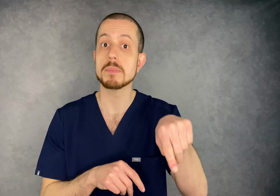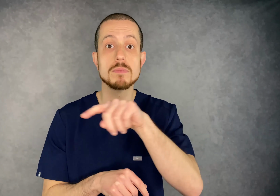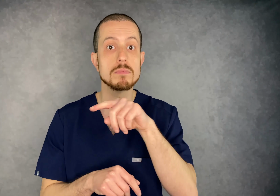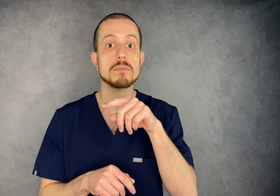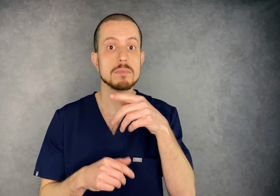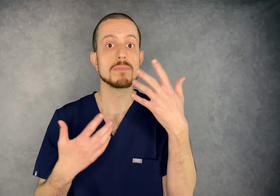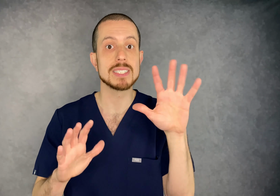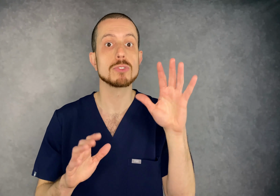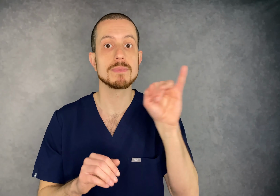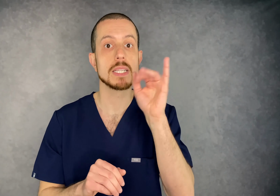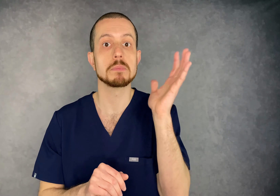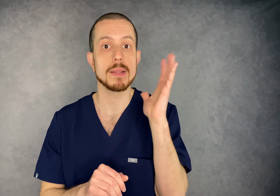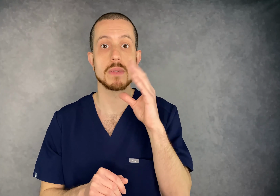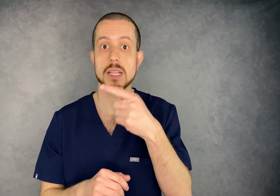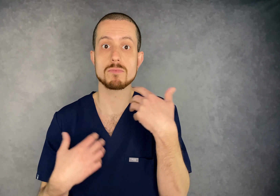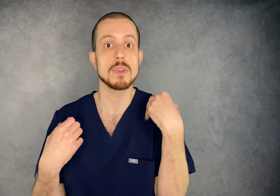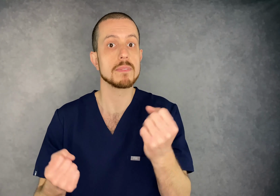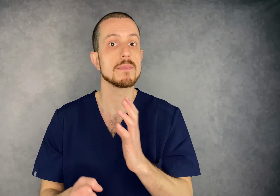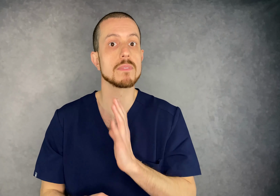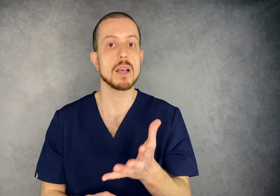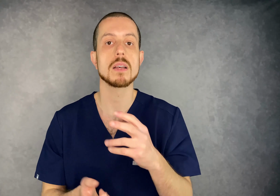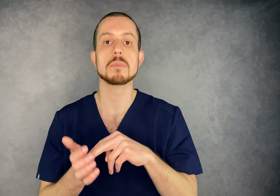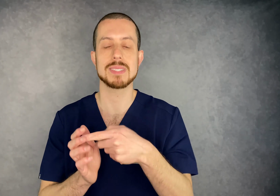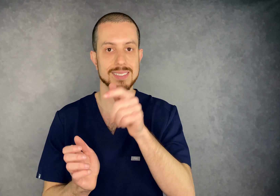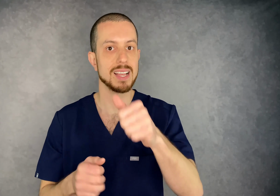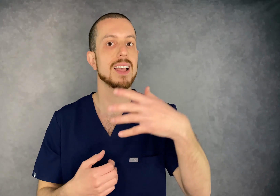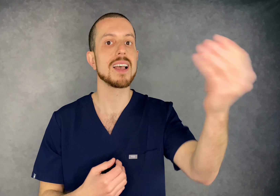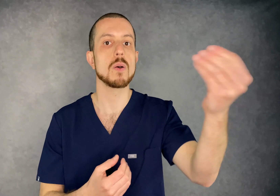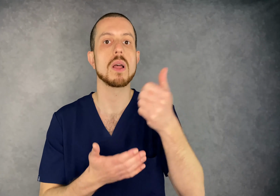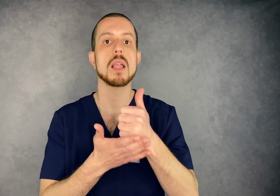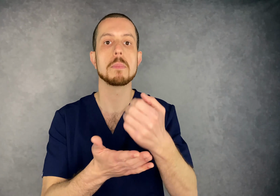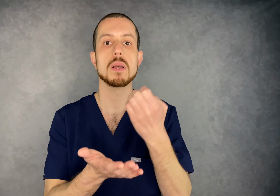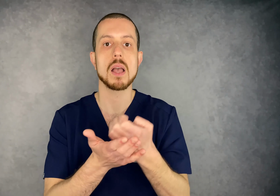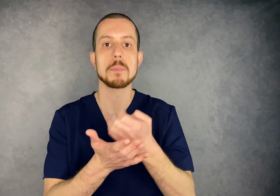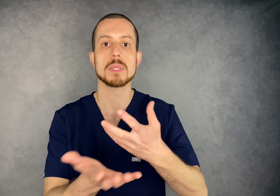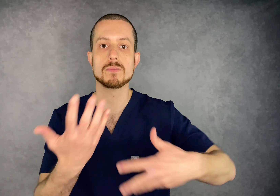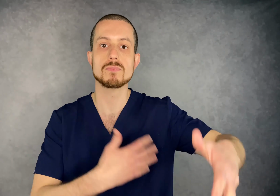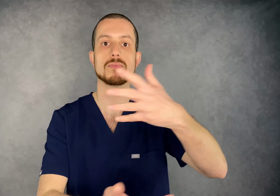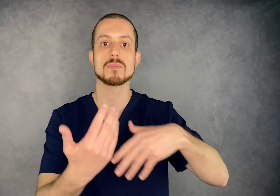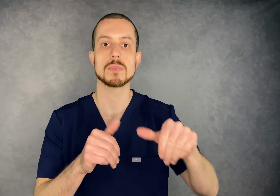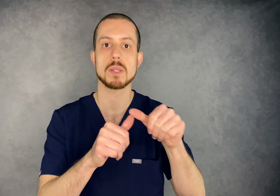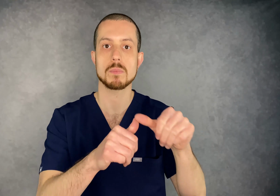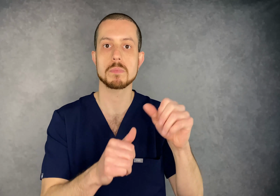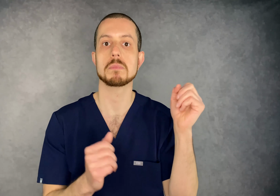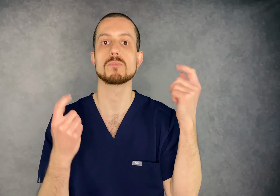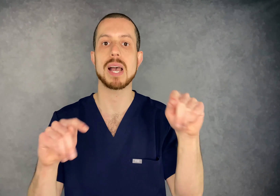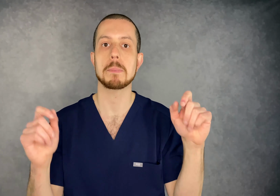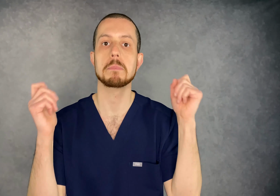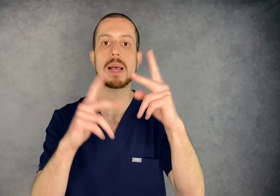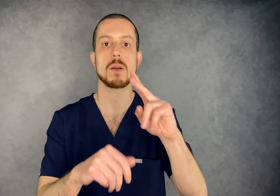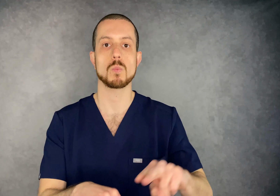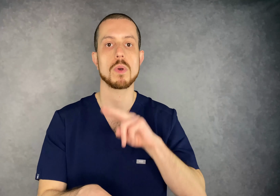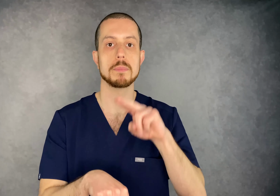previously infected and have fully recovered, they can now be able to go out and help stimulate the economy as we try to get things back to normal.